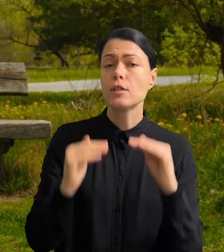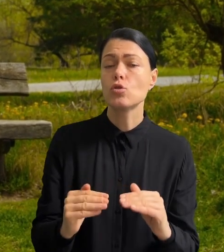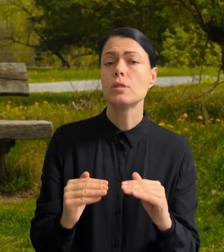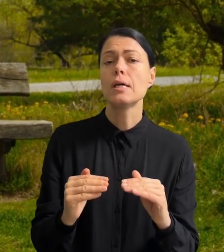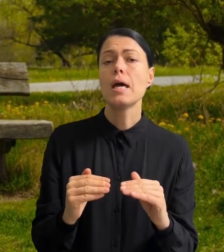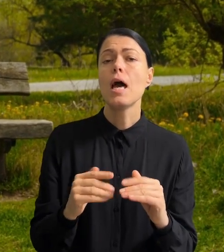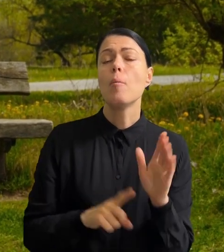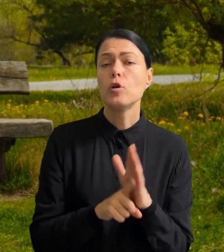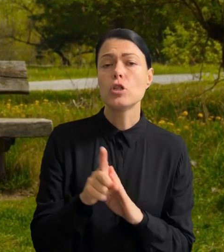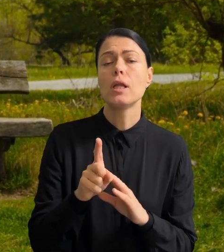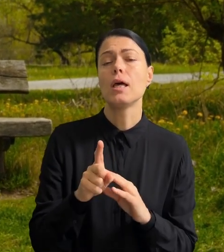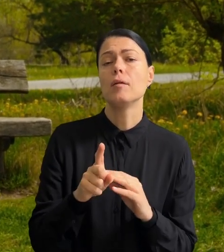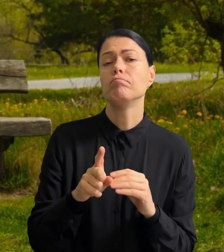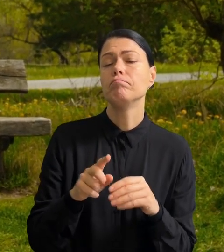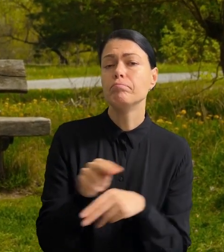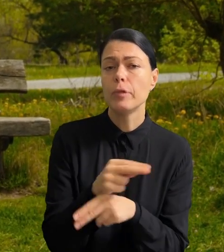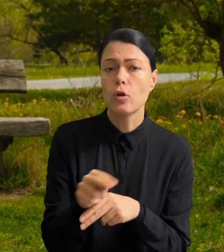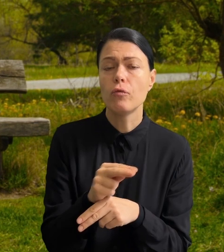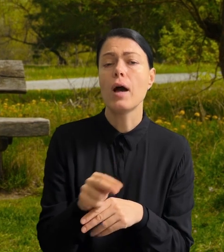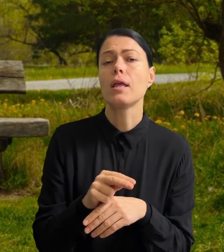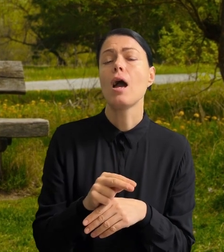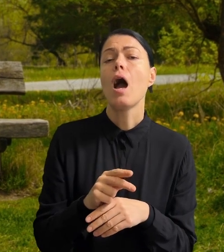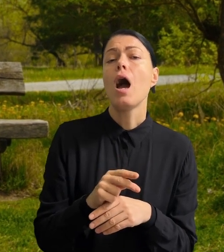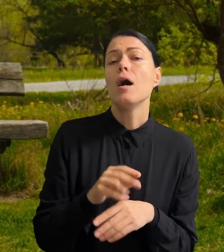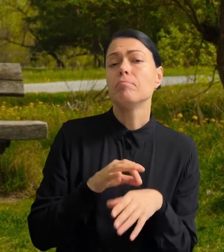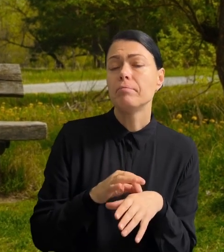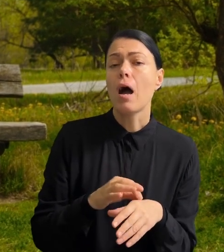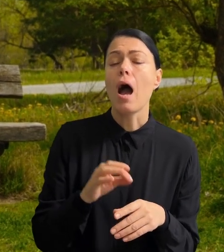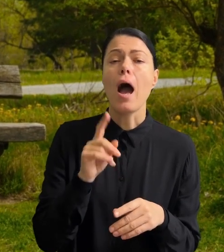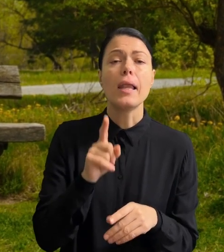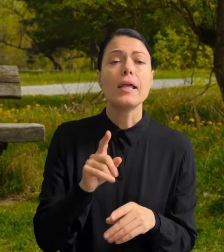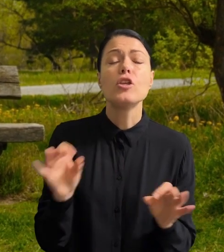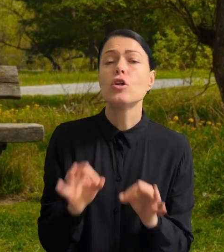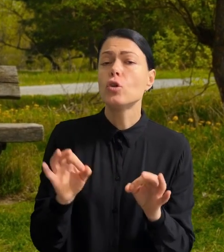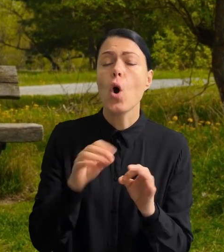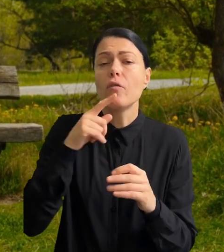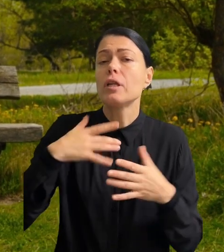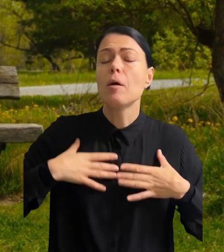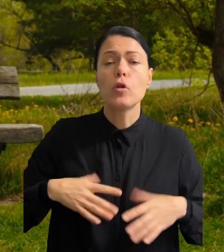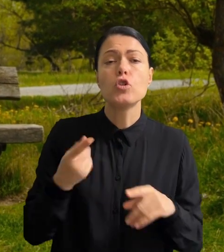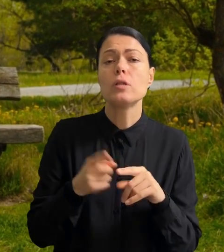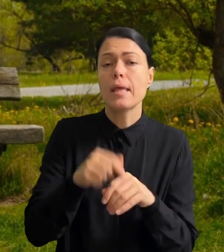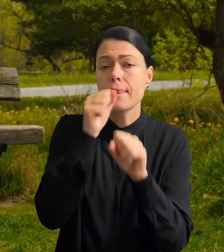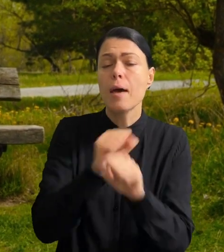I started some sort of therapy. But no one told us that it was incurable.